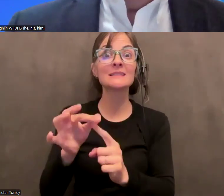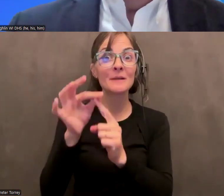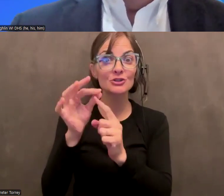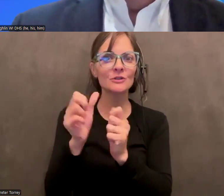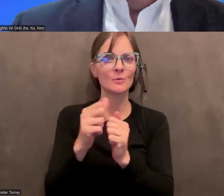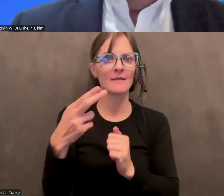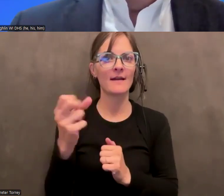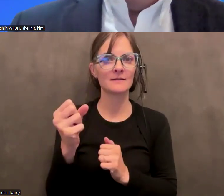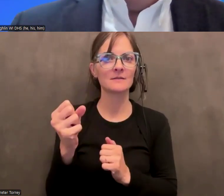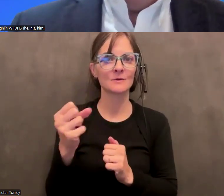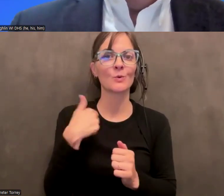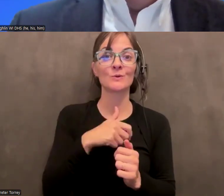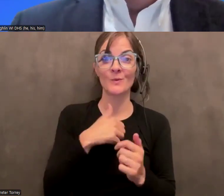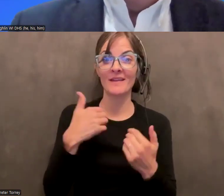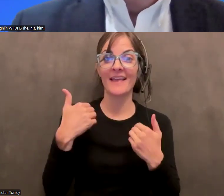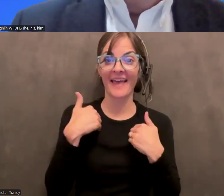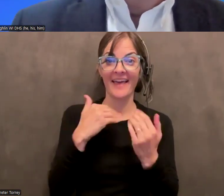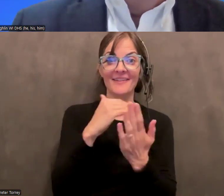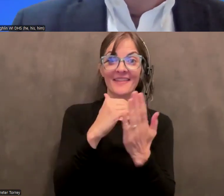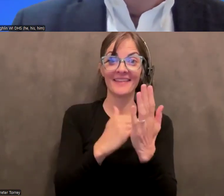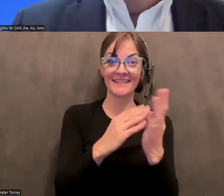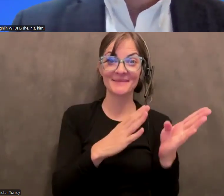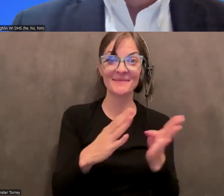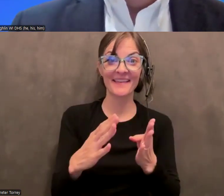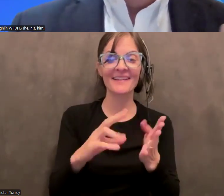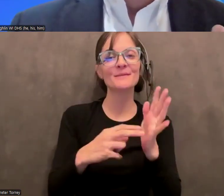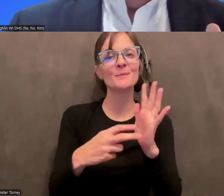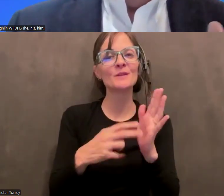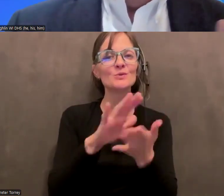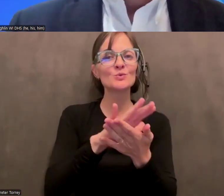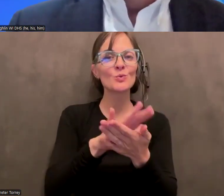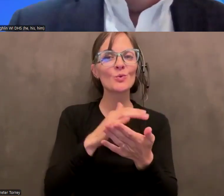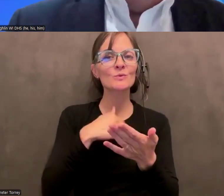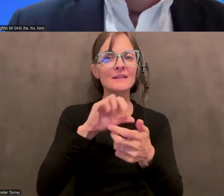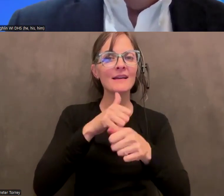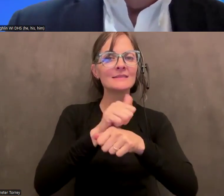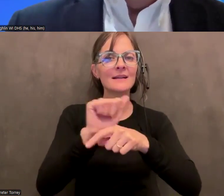to set up their training as like a semester long class or extra credit.